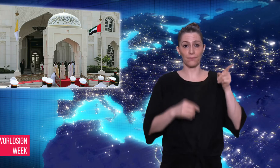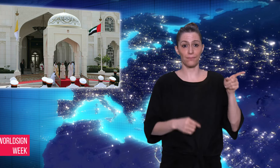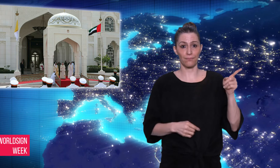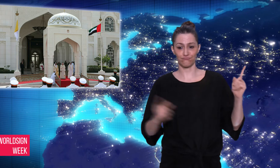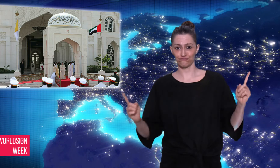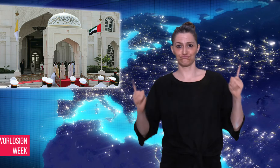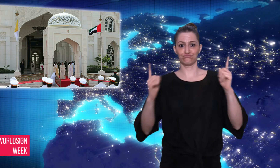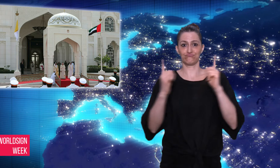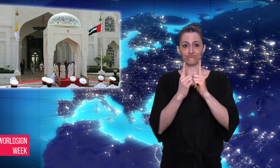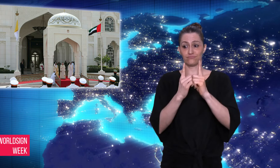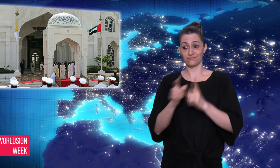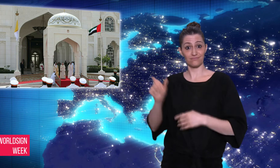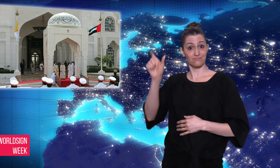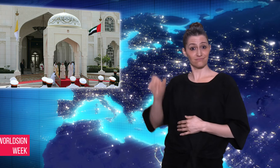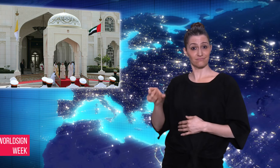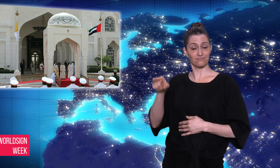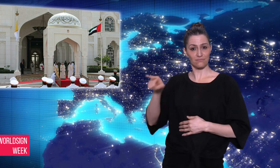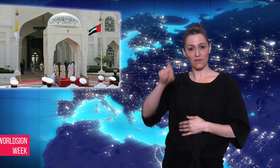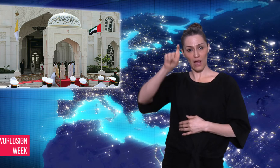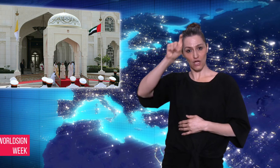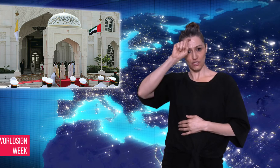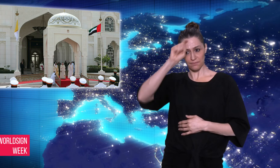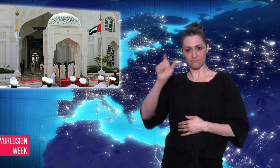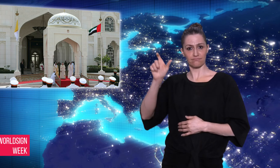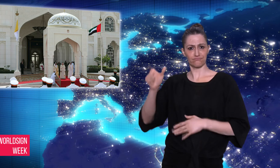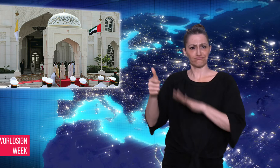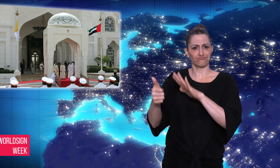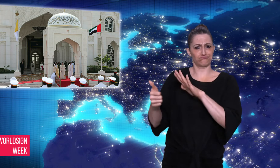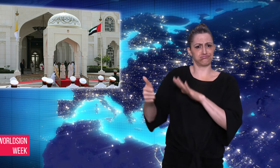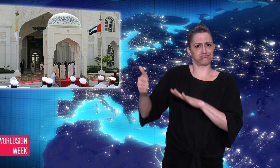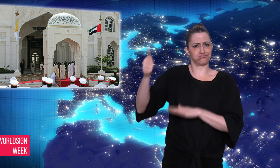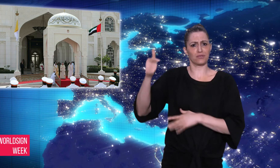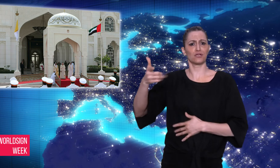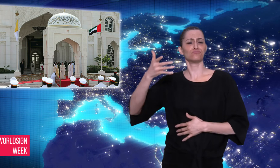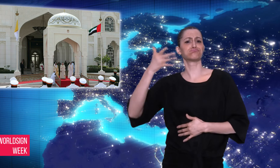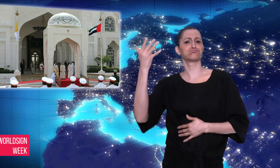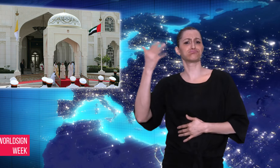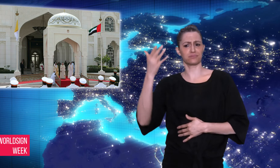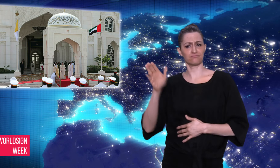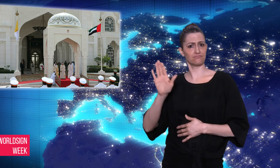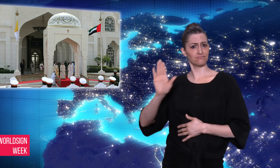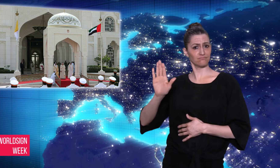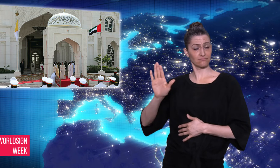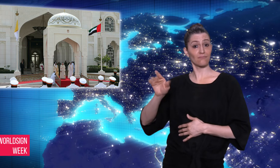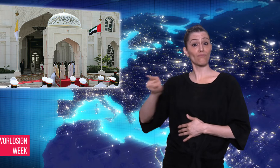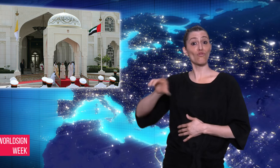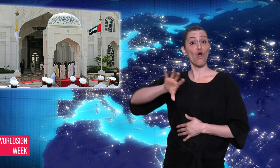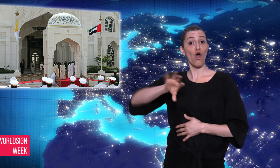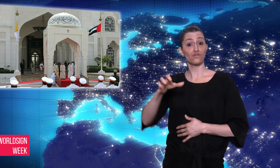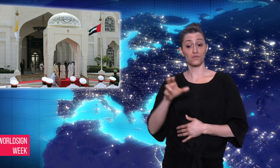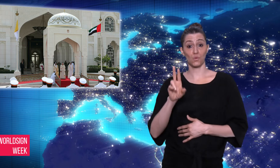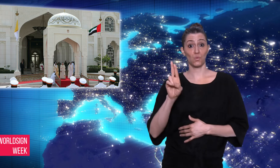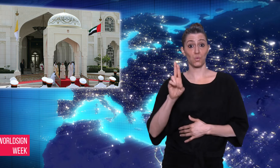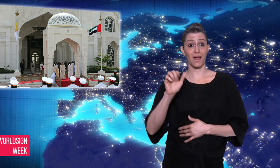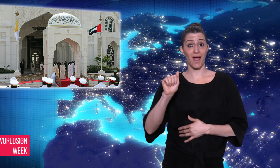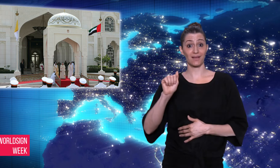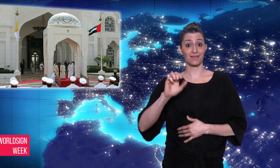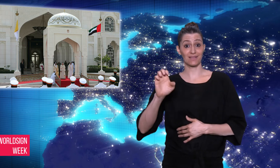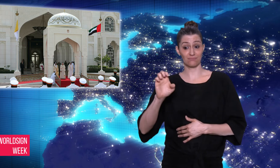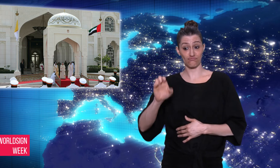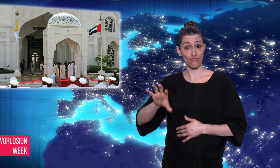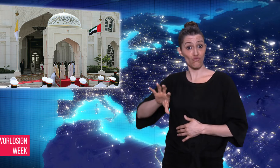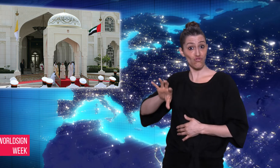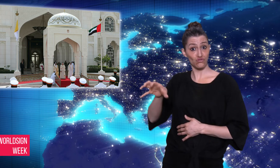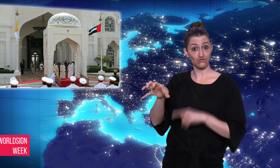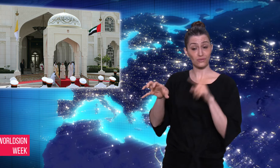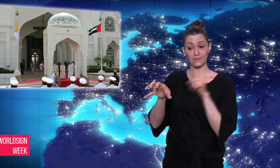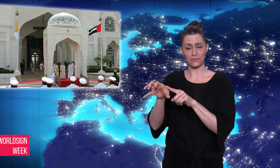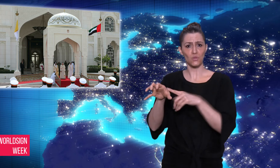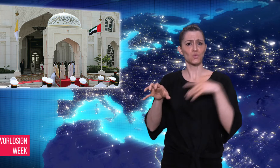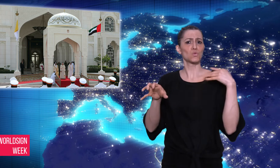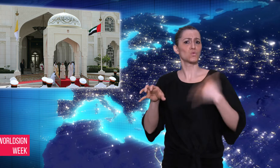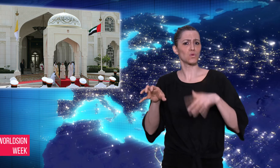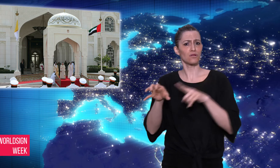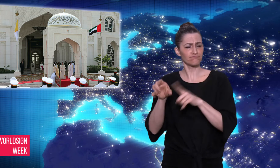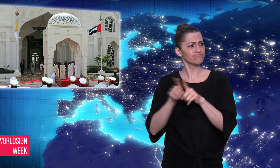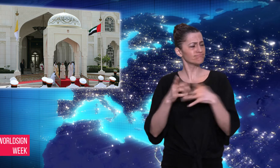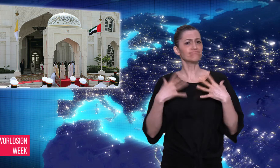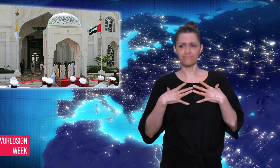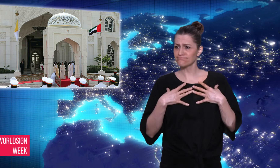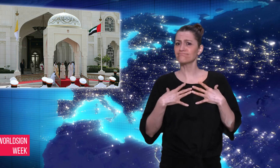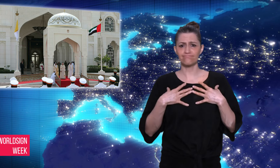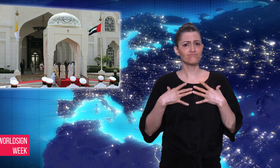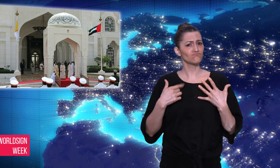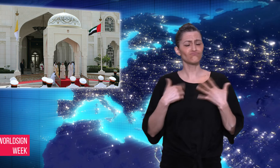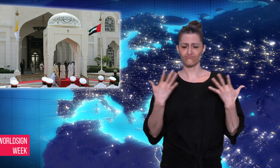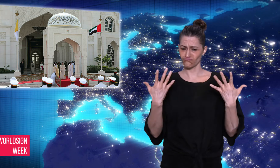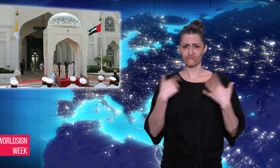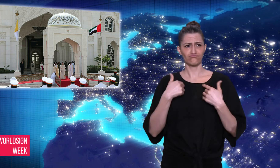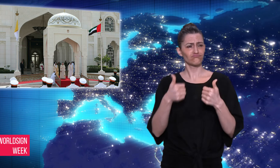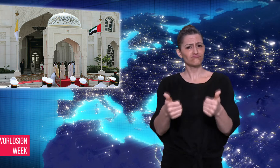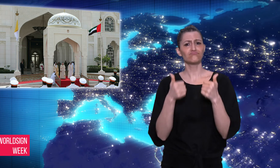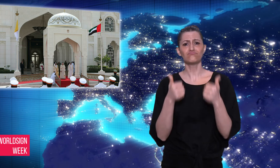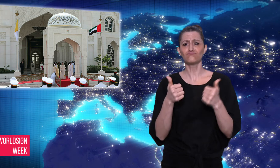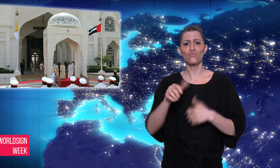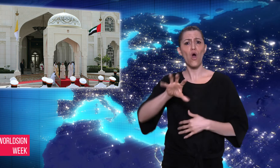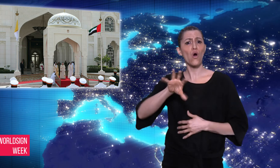with the Egyptian grand imam in UAE, a country that prides